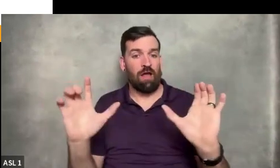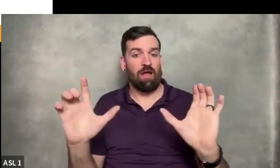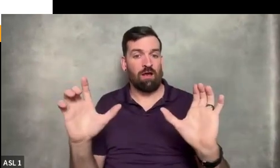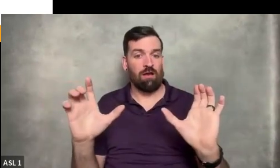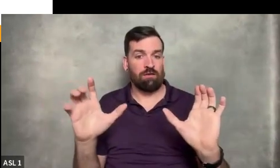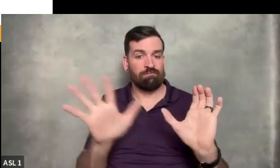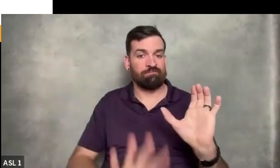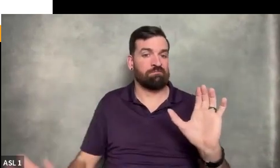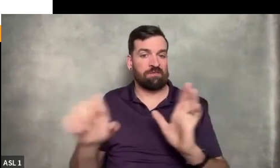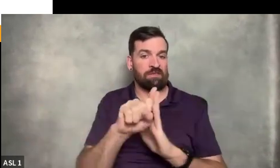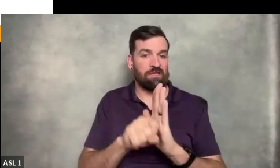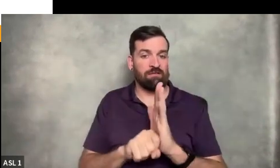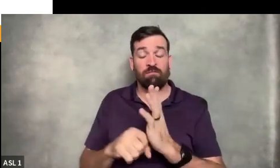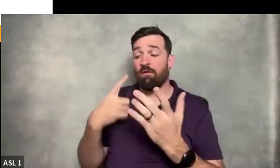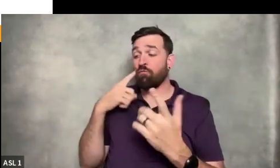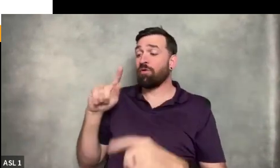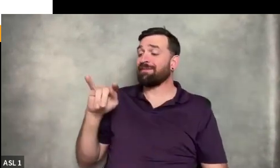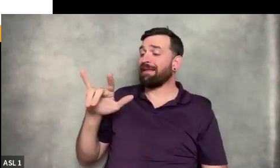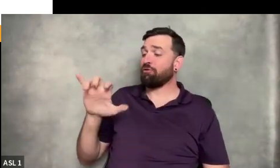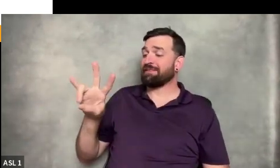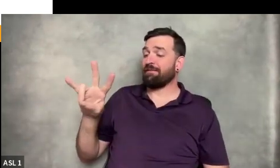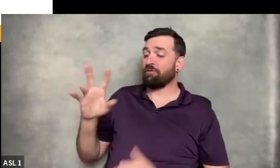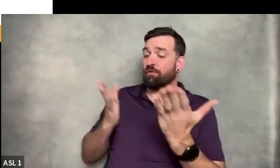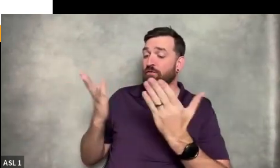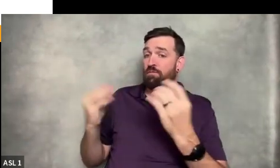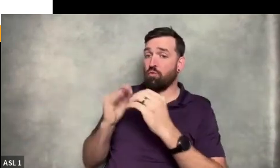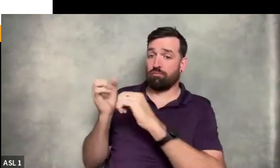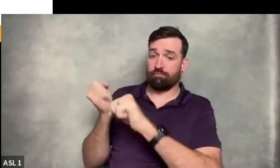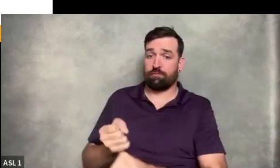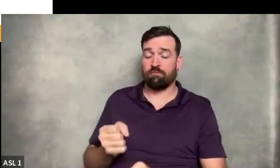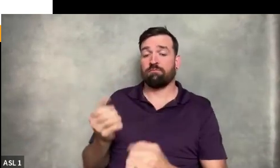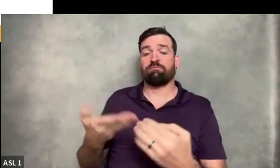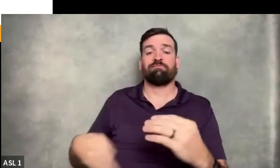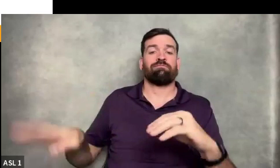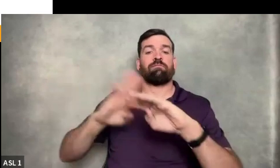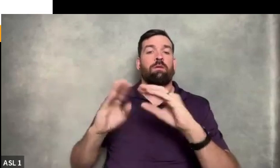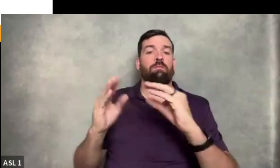an example of strengthening Title VII services: increase volunteers in the long-term care